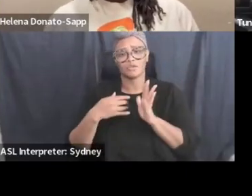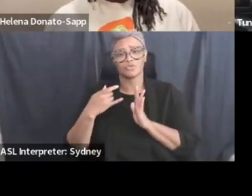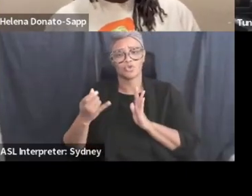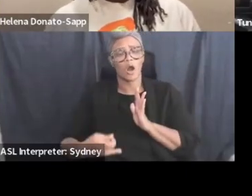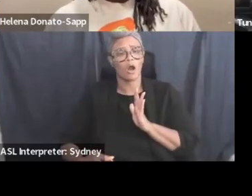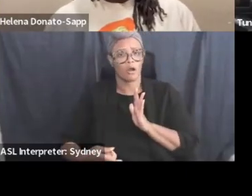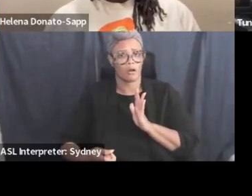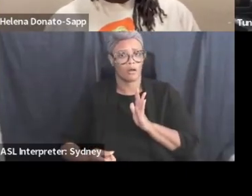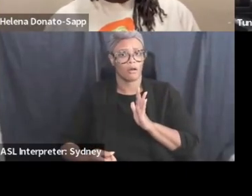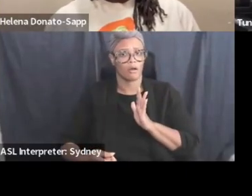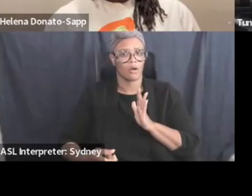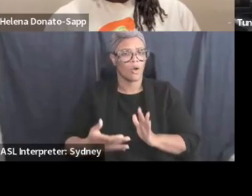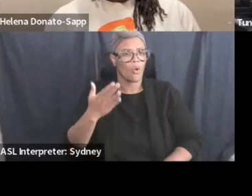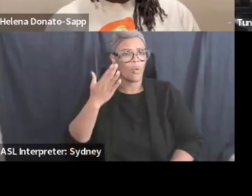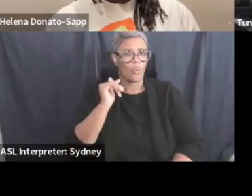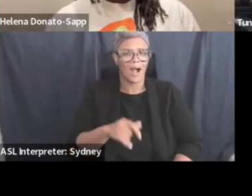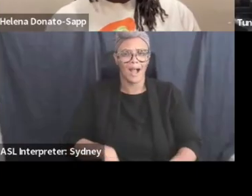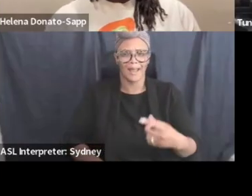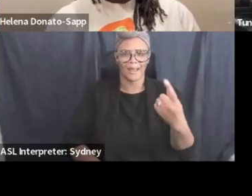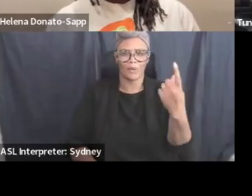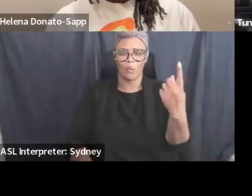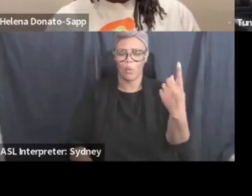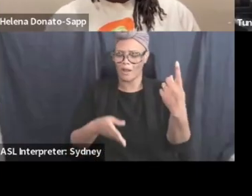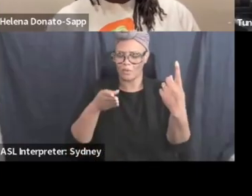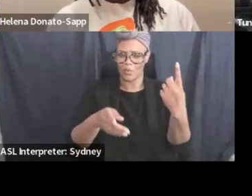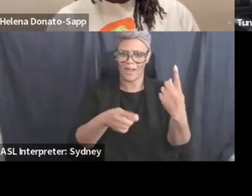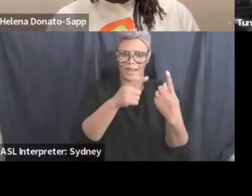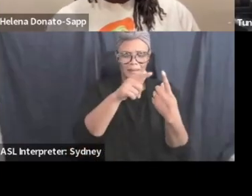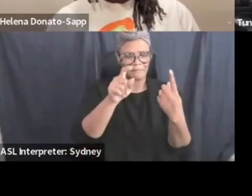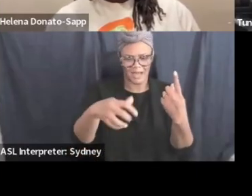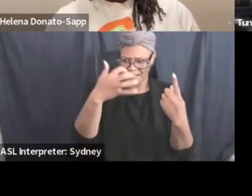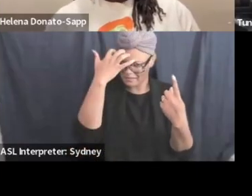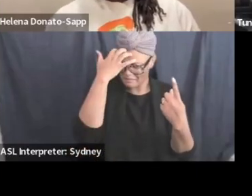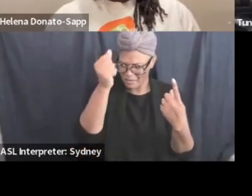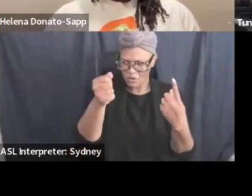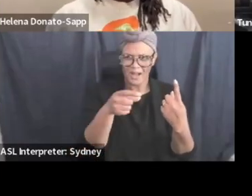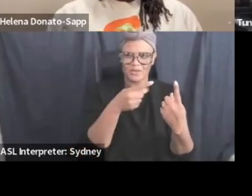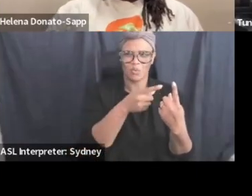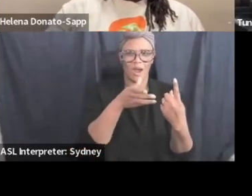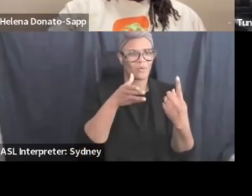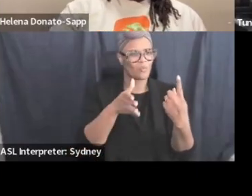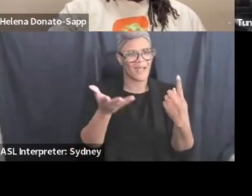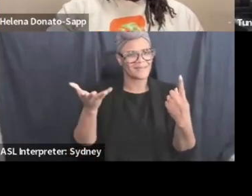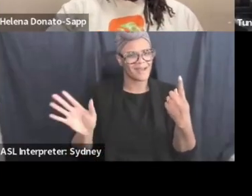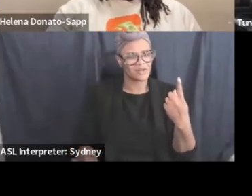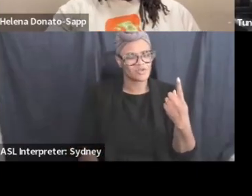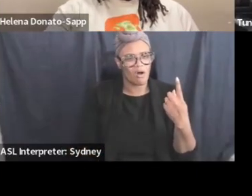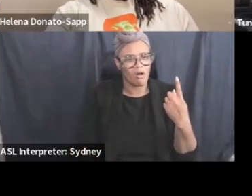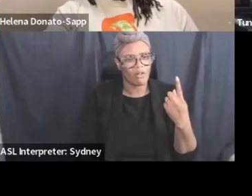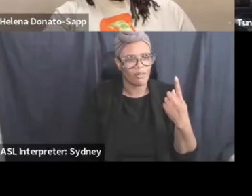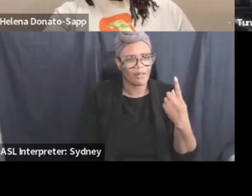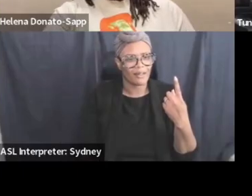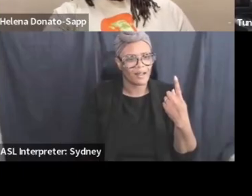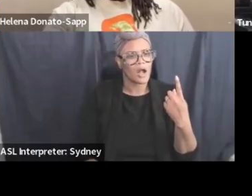the singular skill of memorize memorize memorize? I really think we have to rethink assessments.